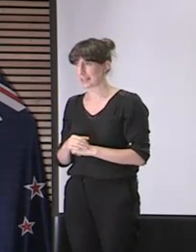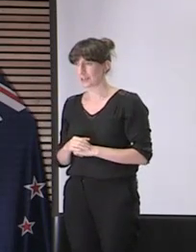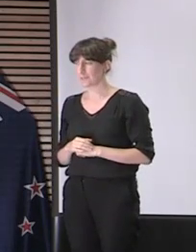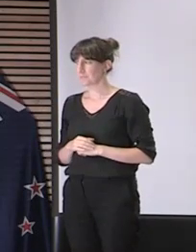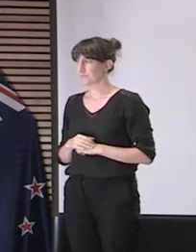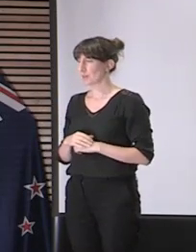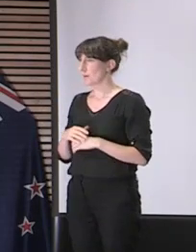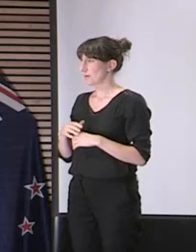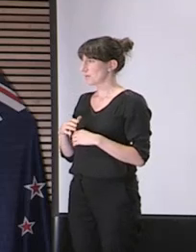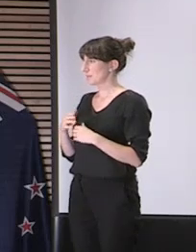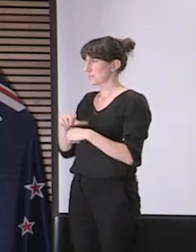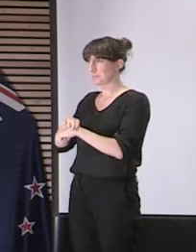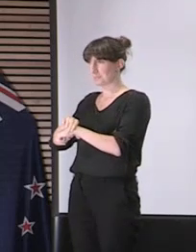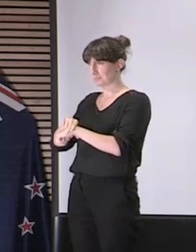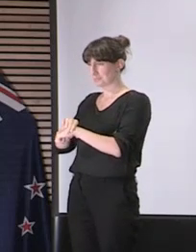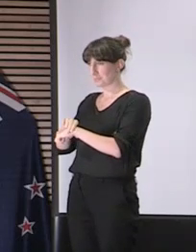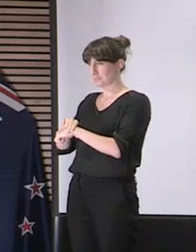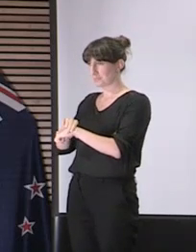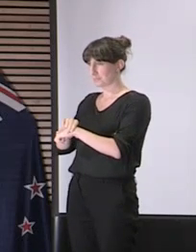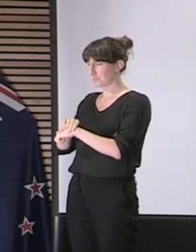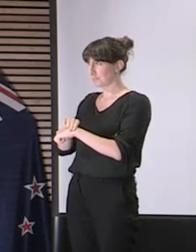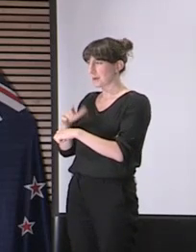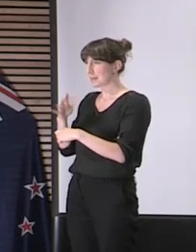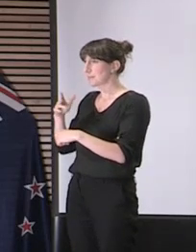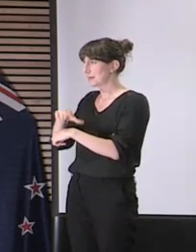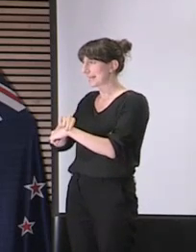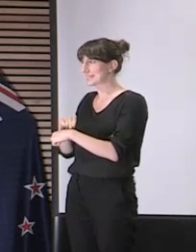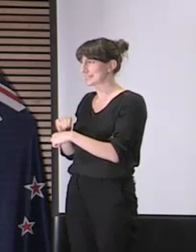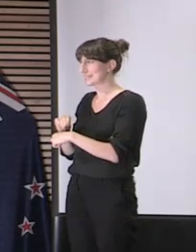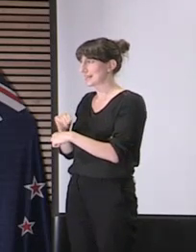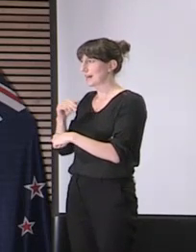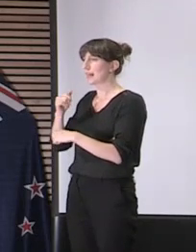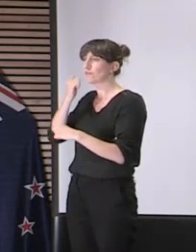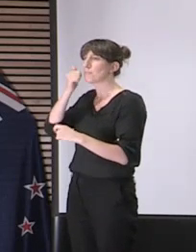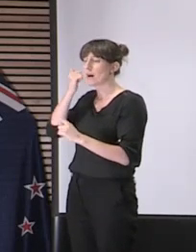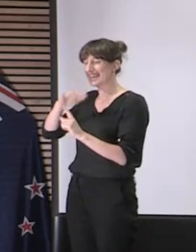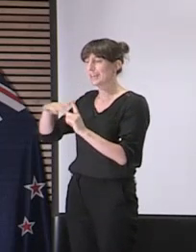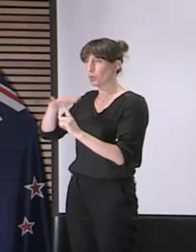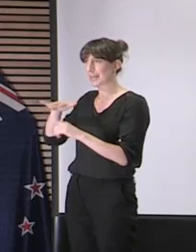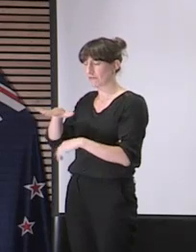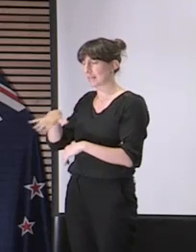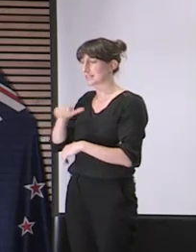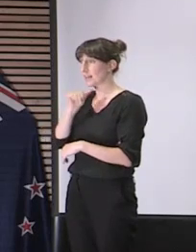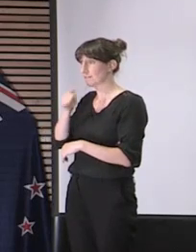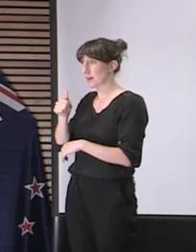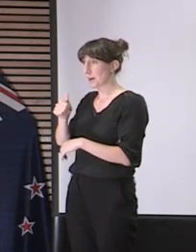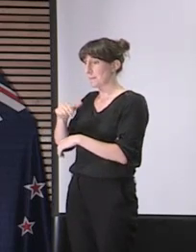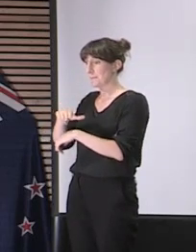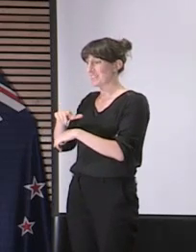PRIME MINISTER JACINDA Again if there is specific examples of where there's been concern that the